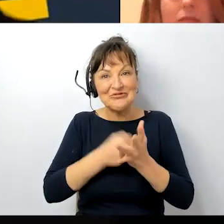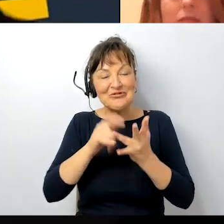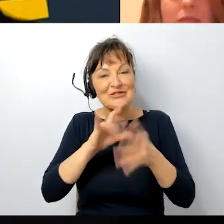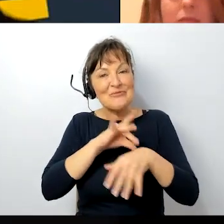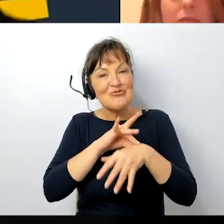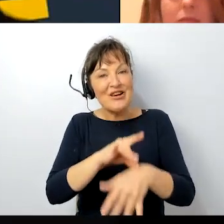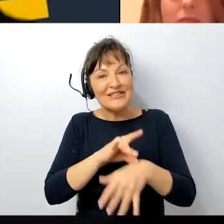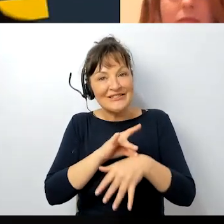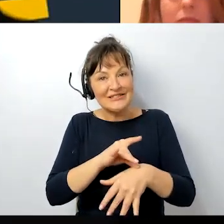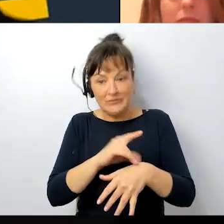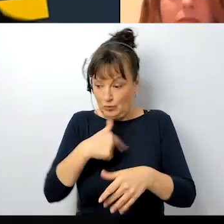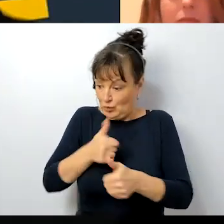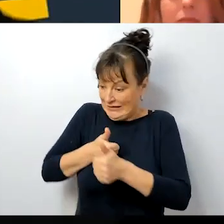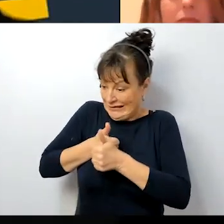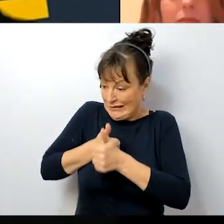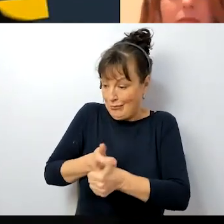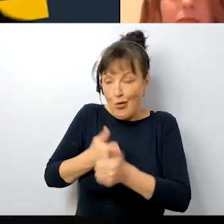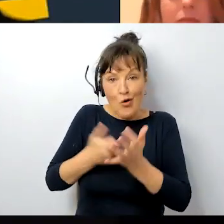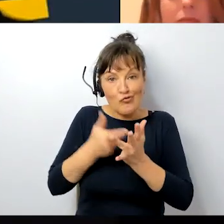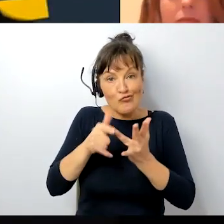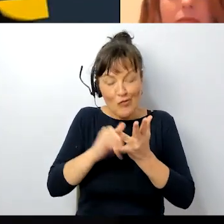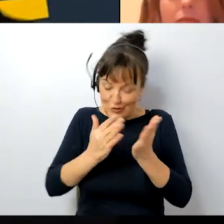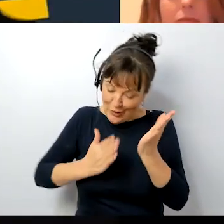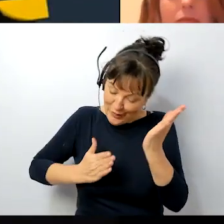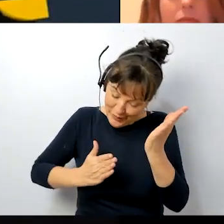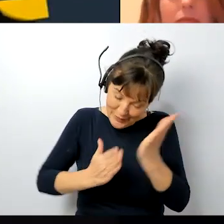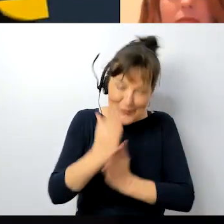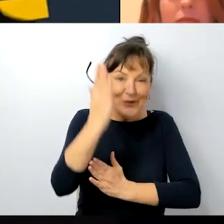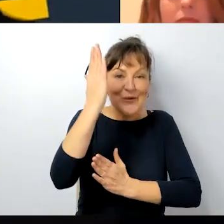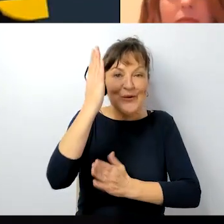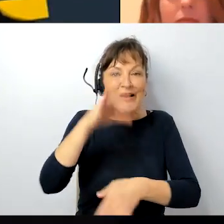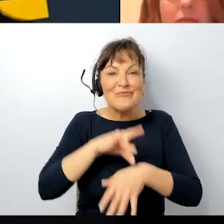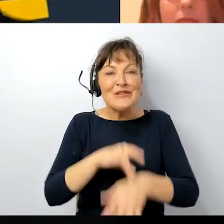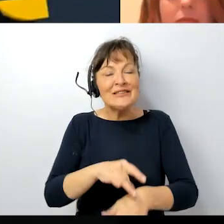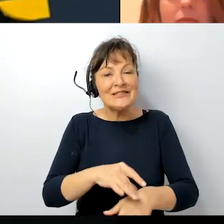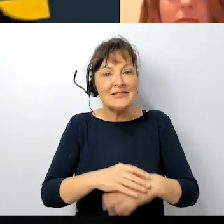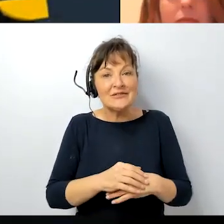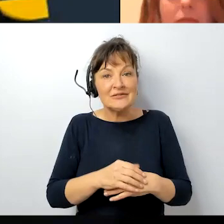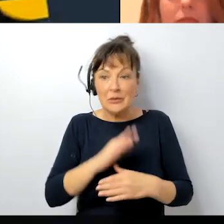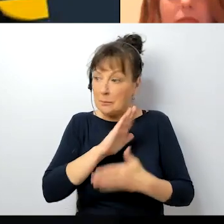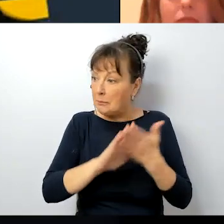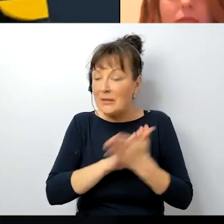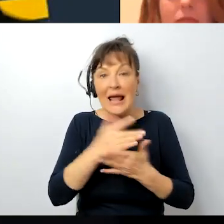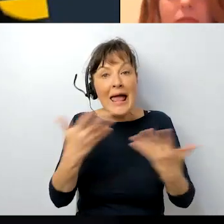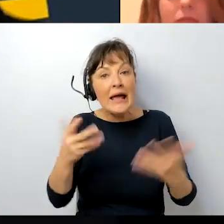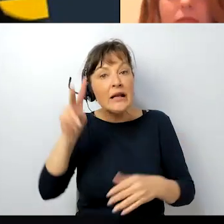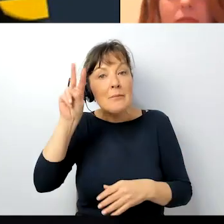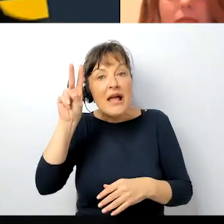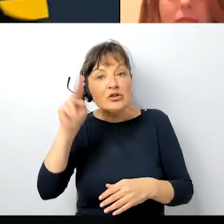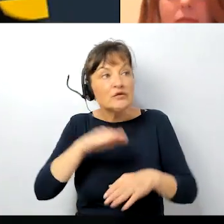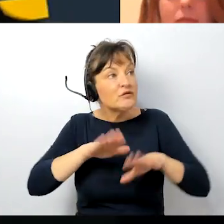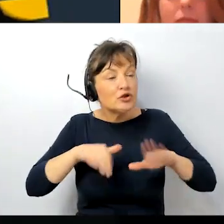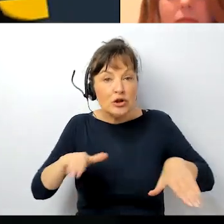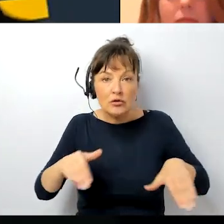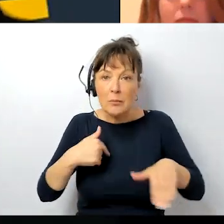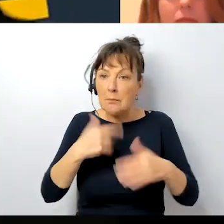his dyslexia, and we recruited Ross and Ross we're supporting him throughout his apprenticeship. So